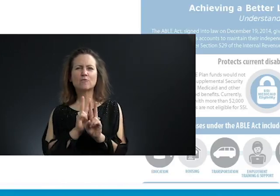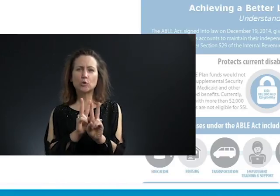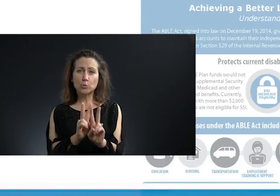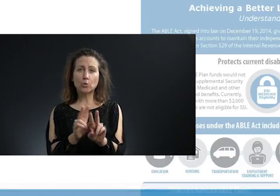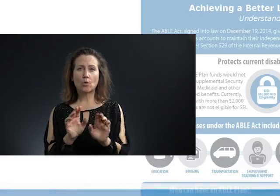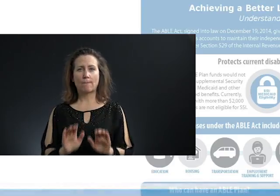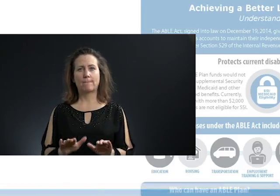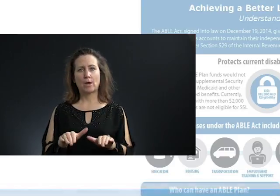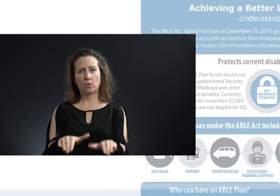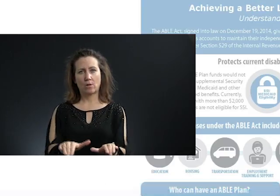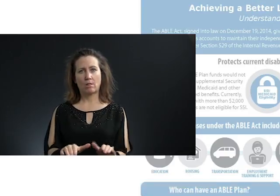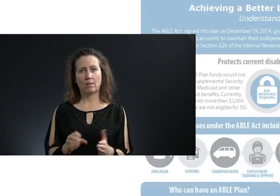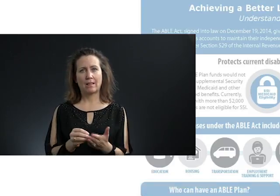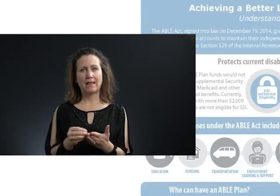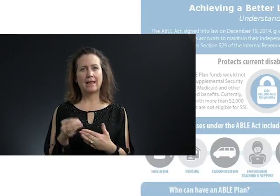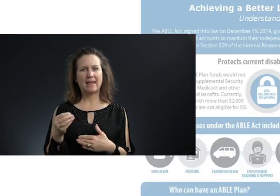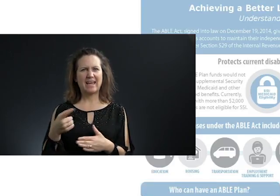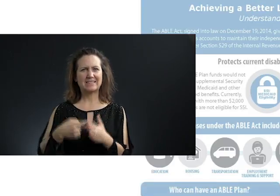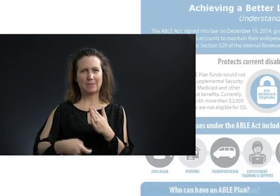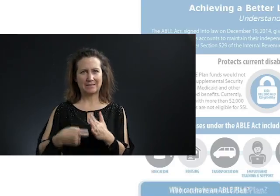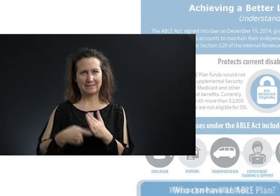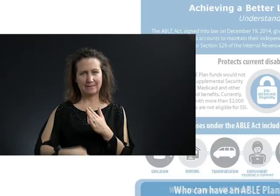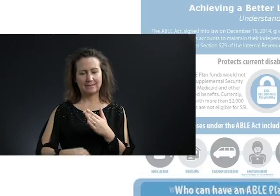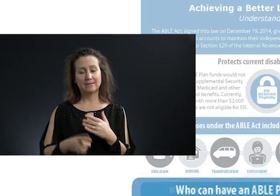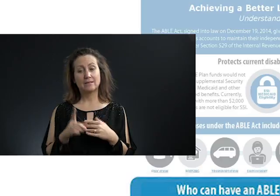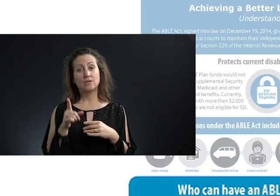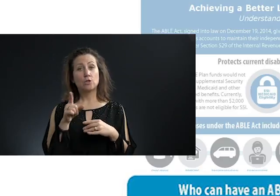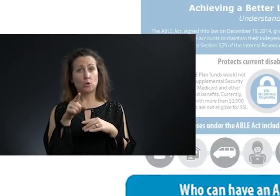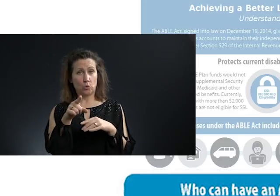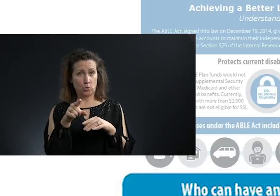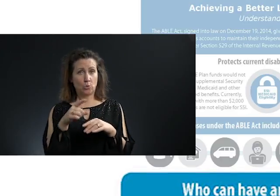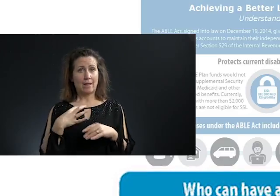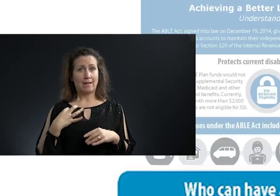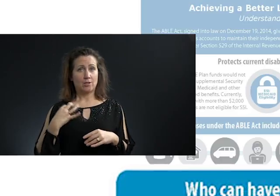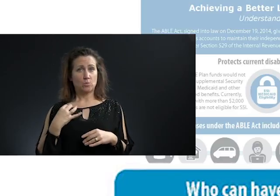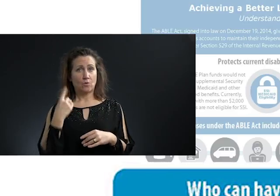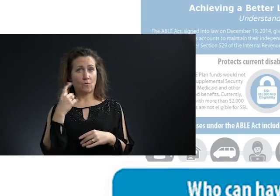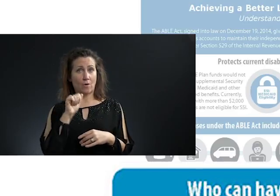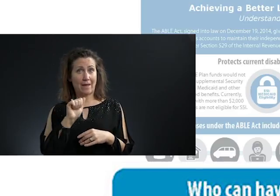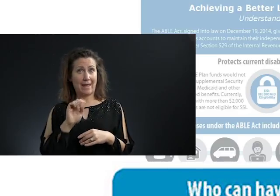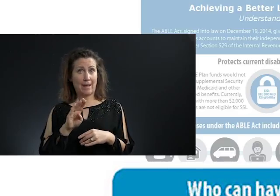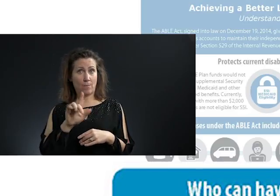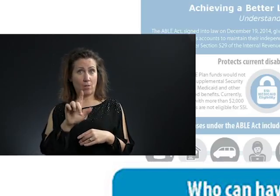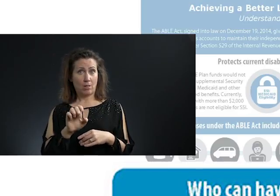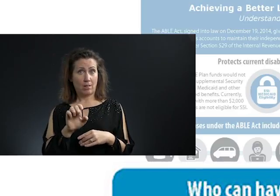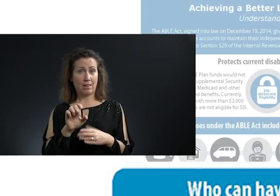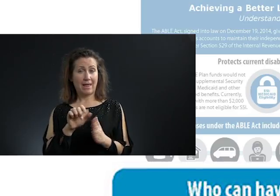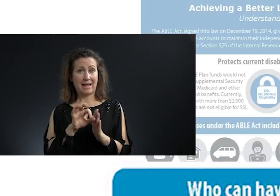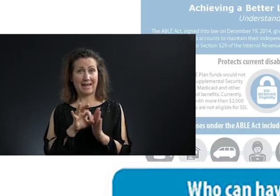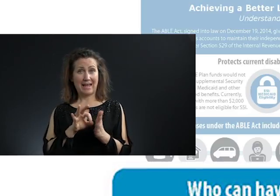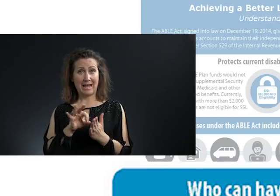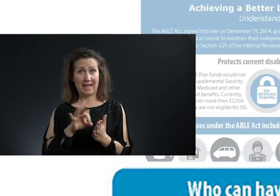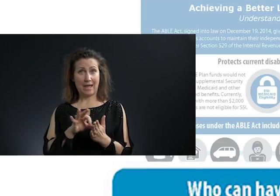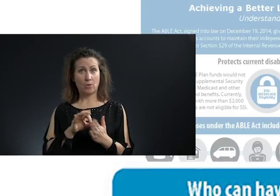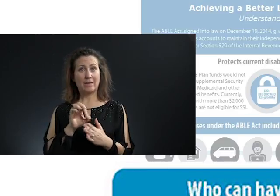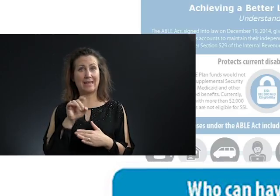Expenses you would be eligible for an able account if you acquired your disability prior to age 26